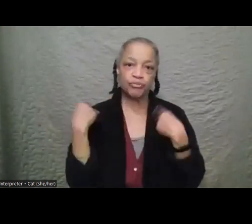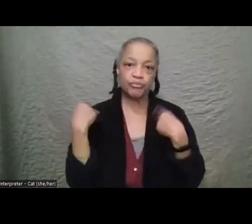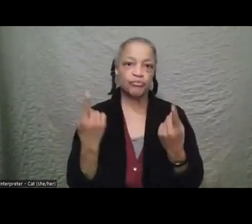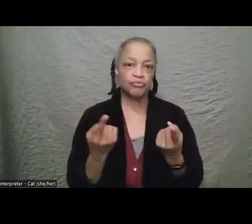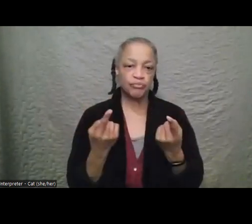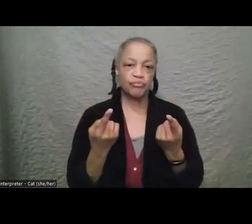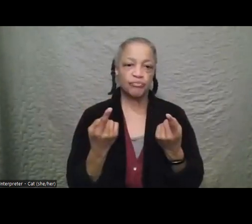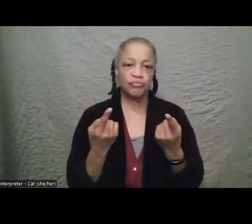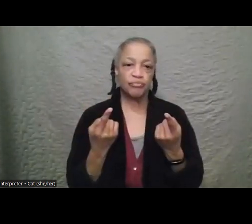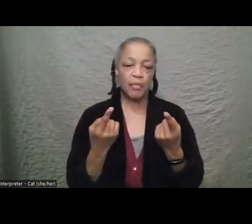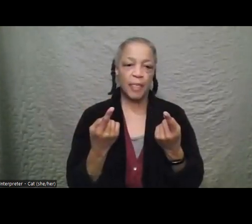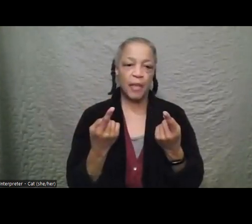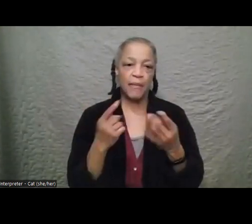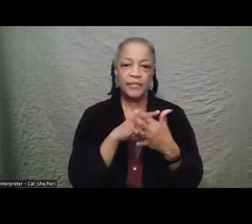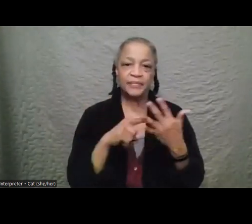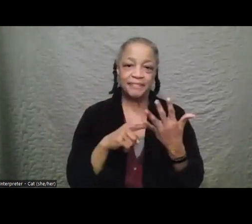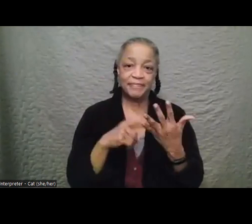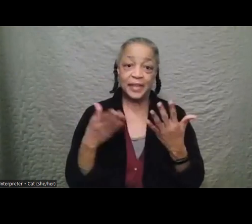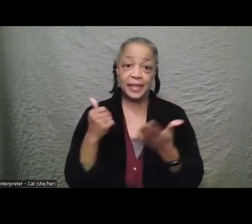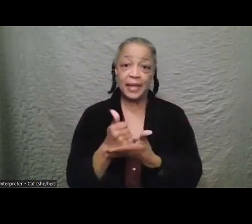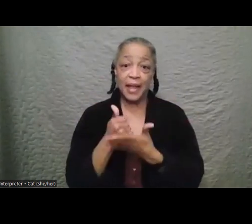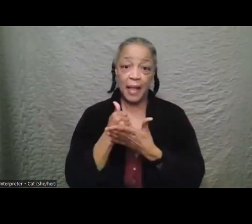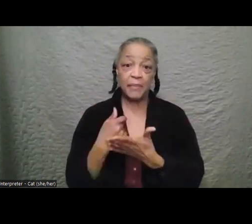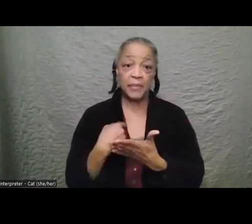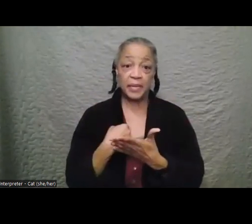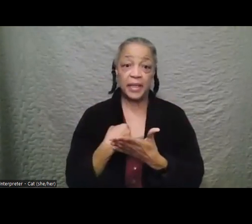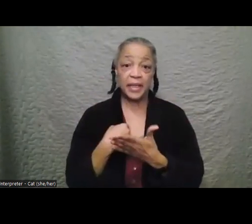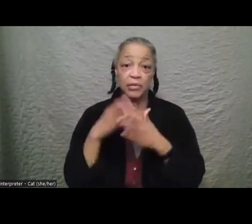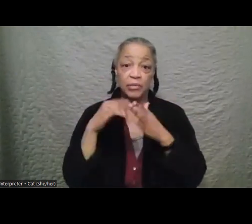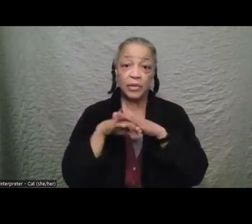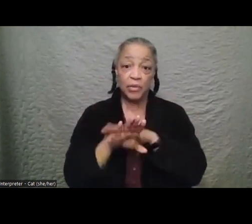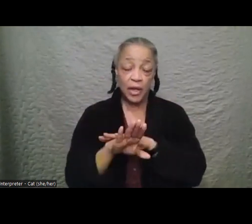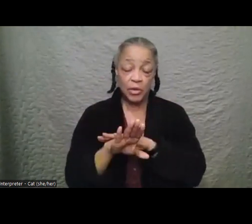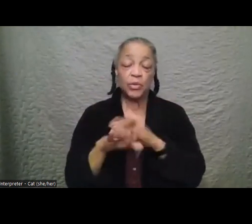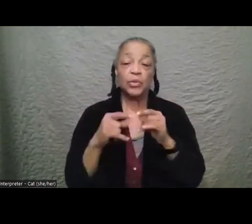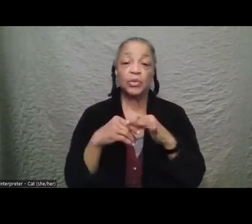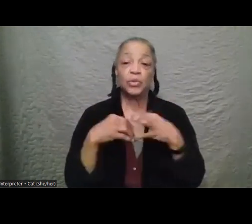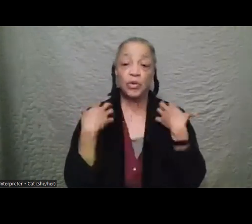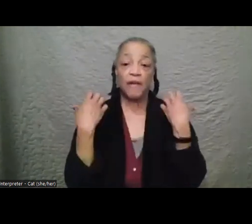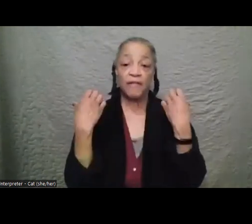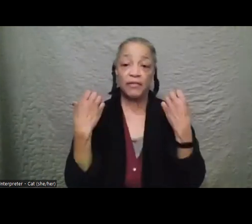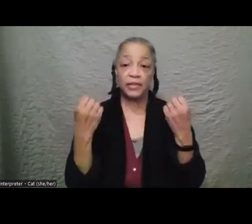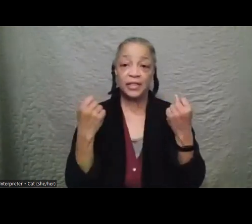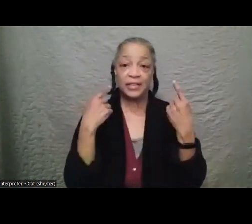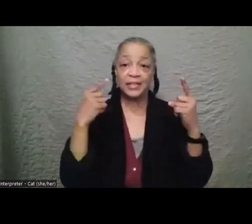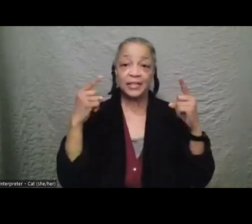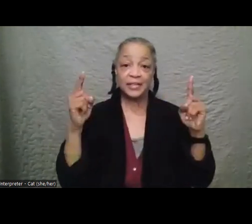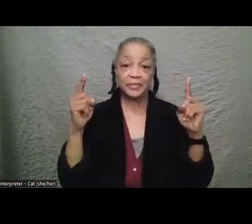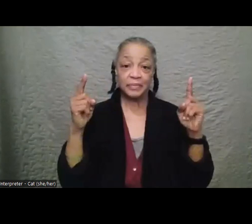These are things that helps me enter my recovery successfully most of the times.